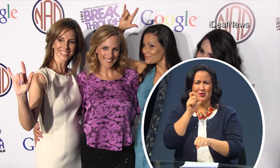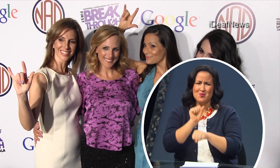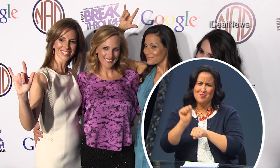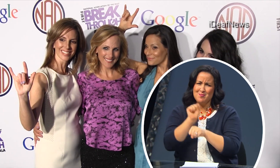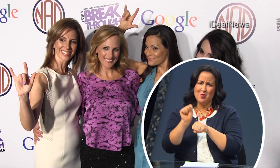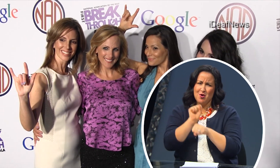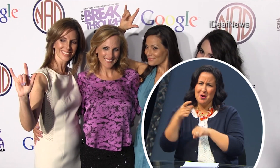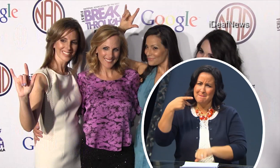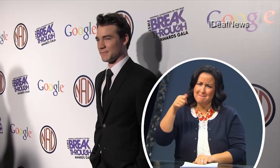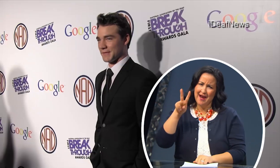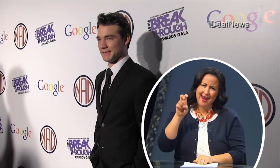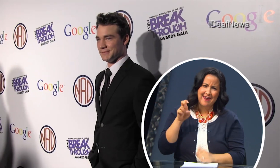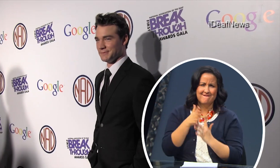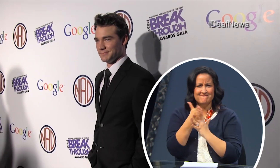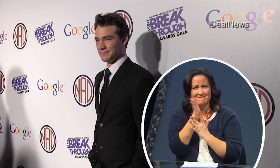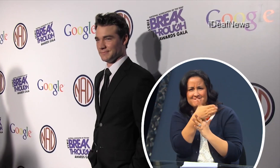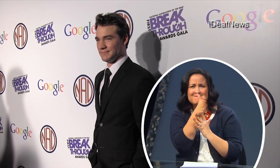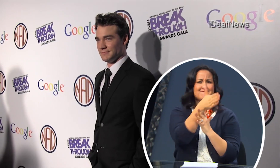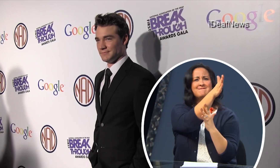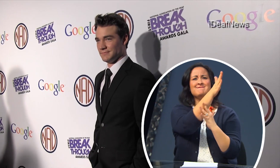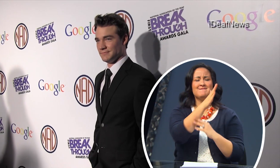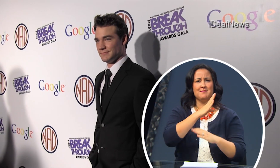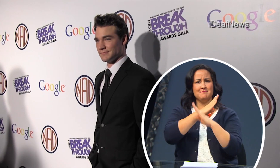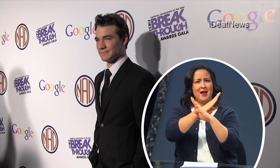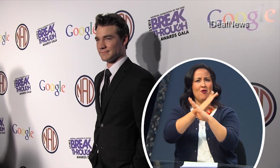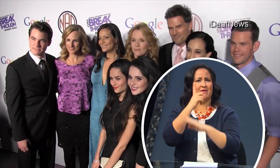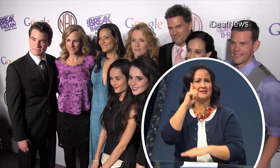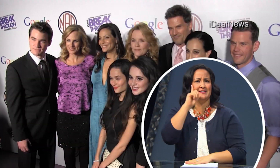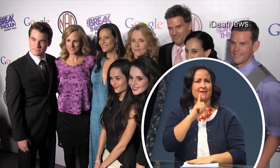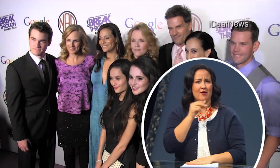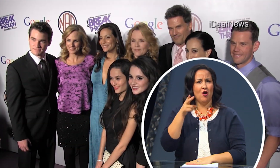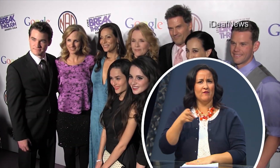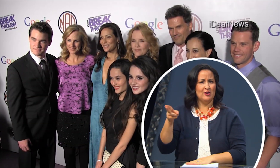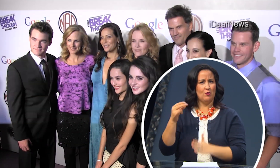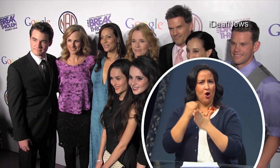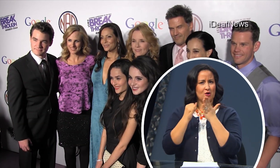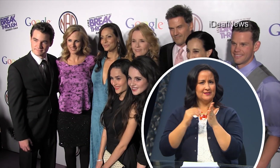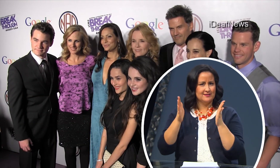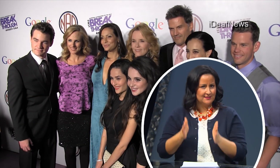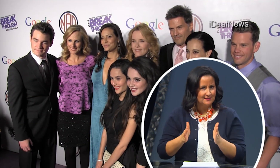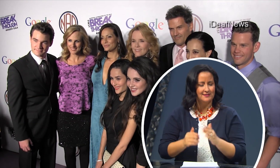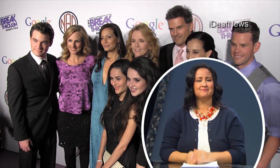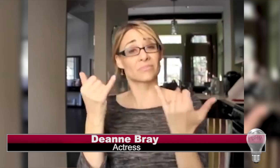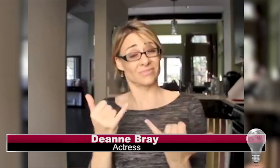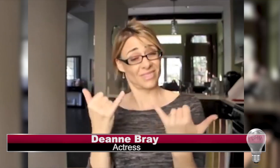AND BROKEN BARRIERS FOR DEAF AND HARD OF HEARING ARTISTS.